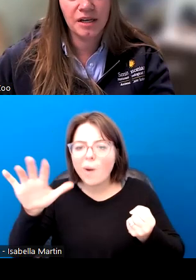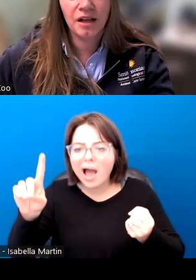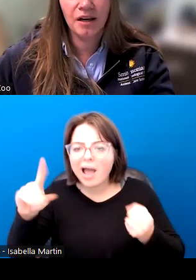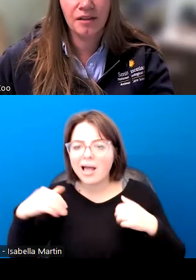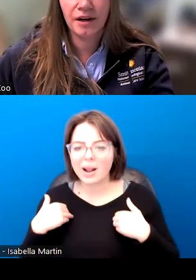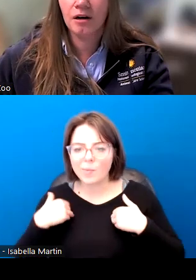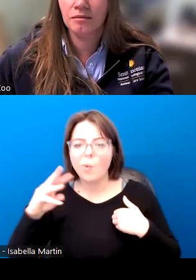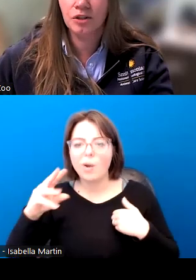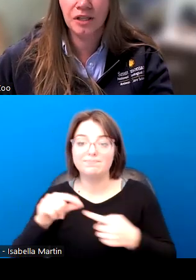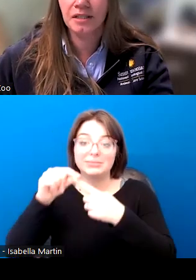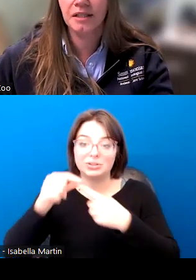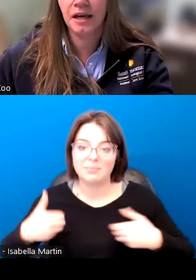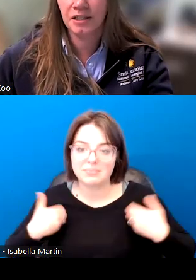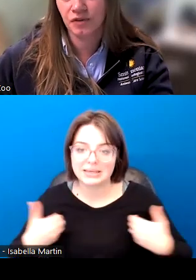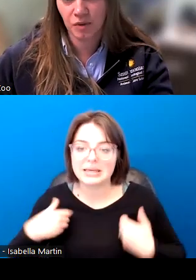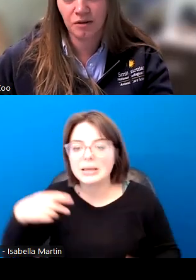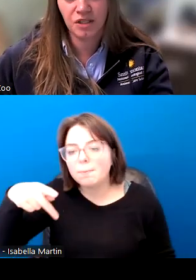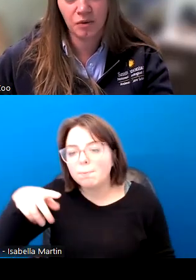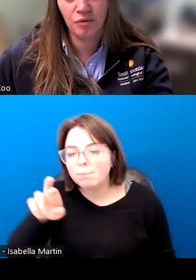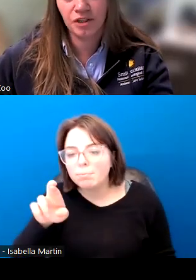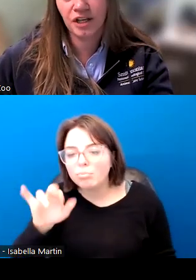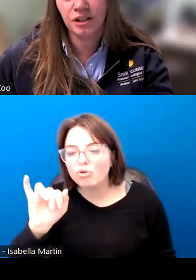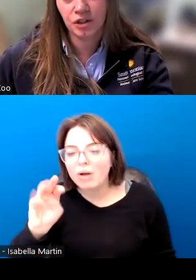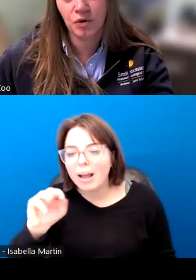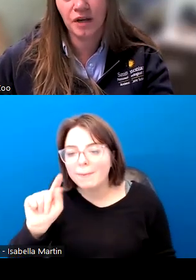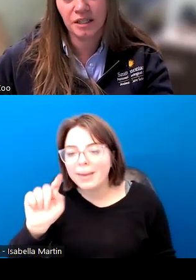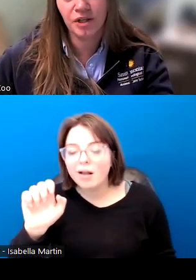kind of like their cookies and cakes if you will and so we're really trying to control that to make